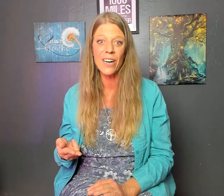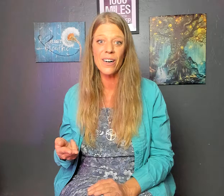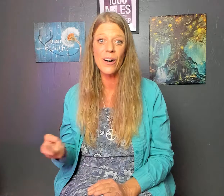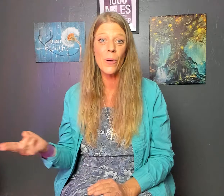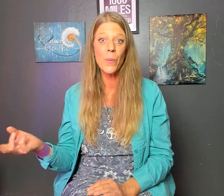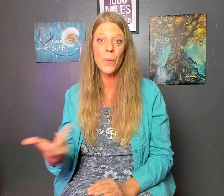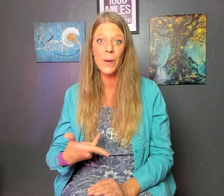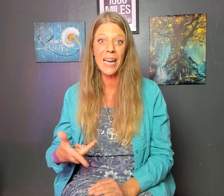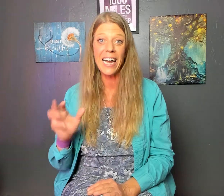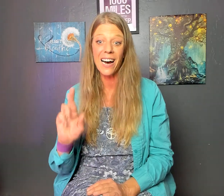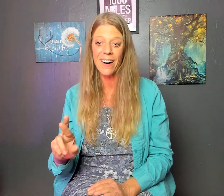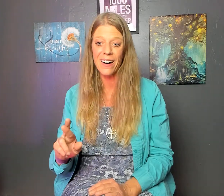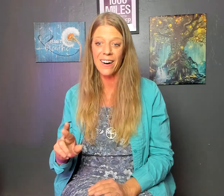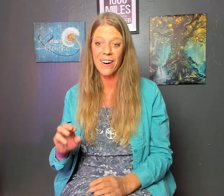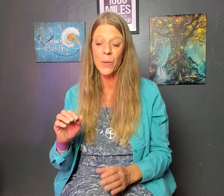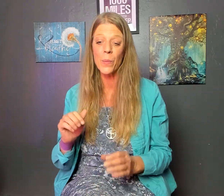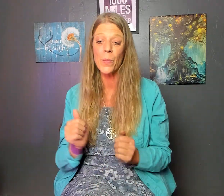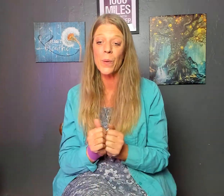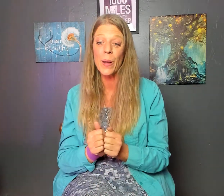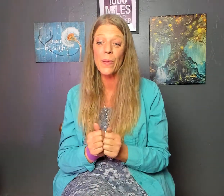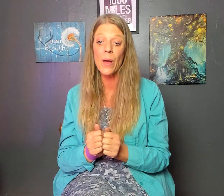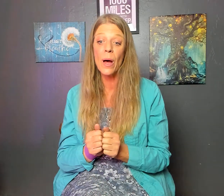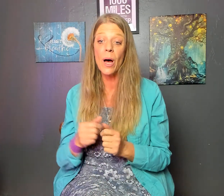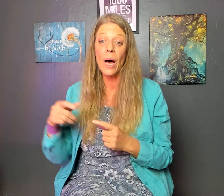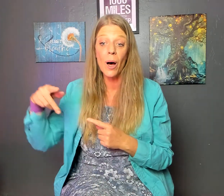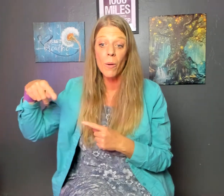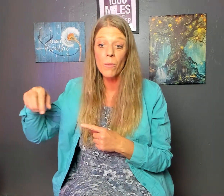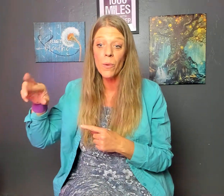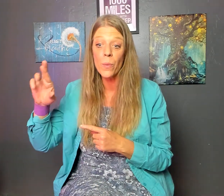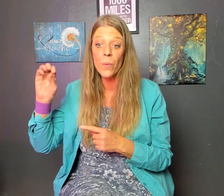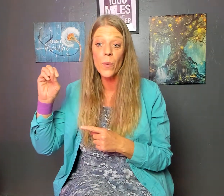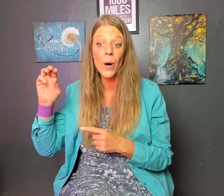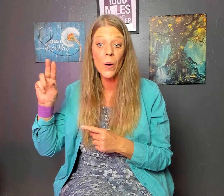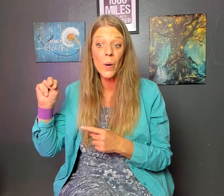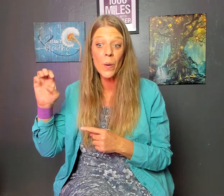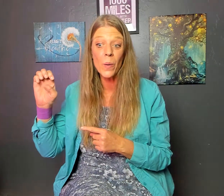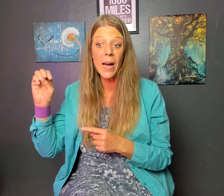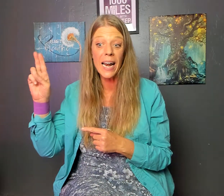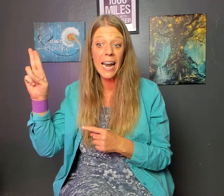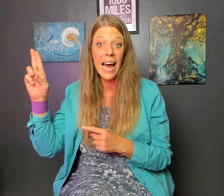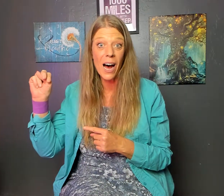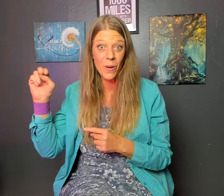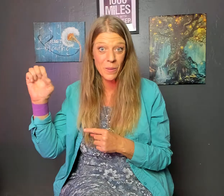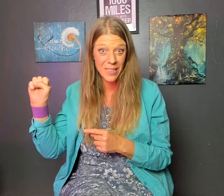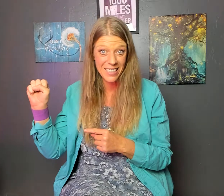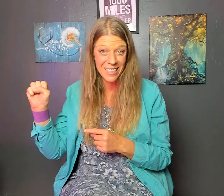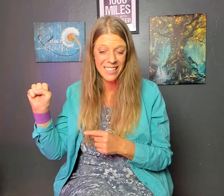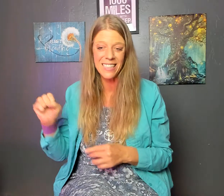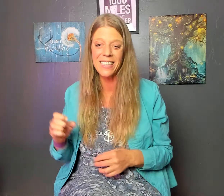OK, here we are with pronouns.